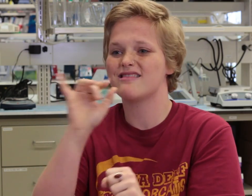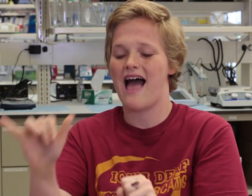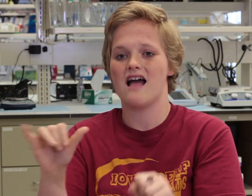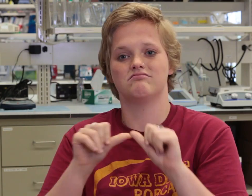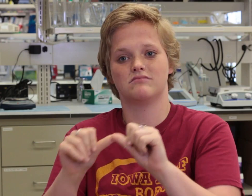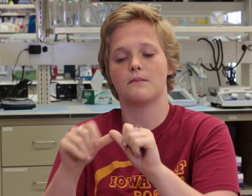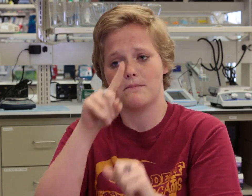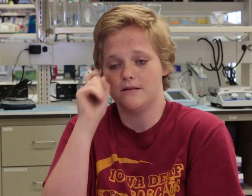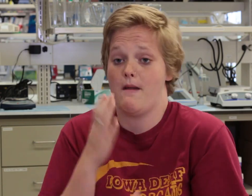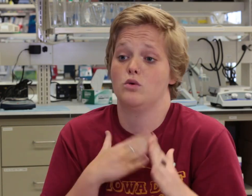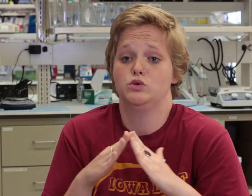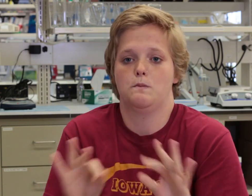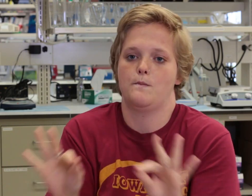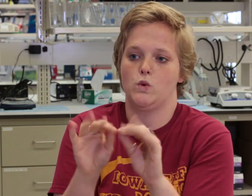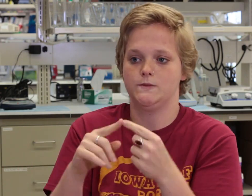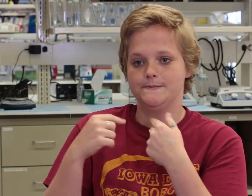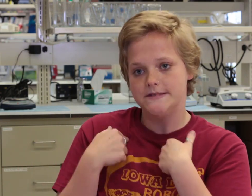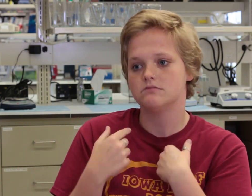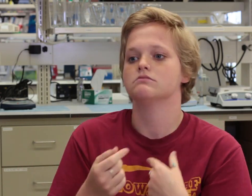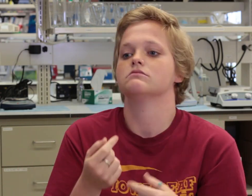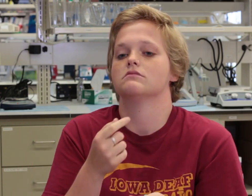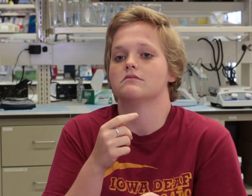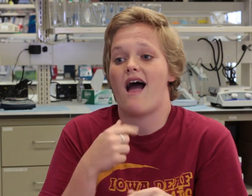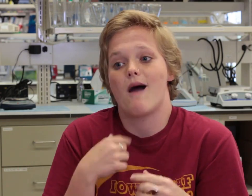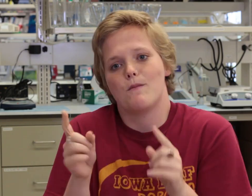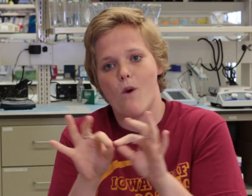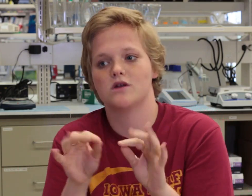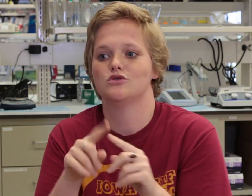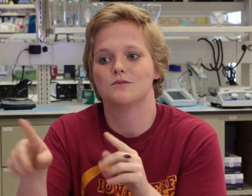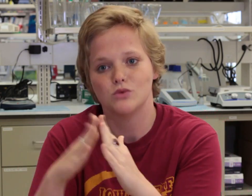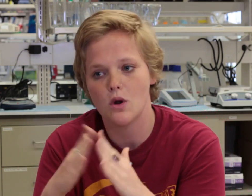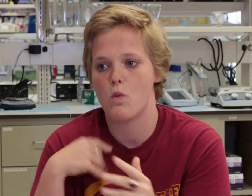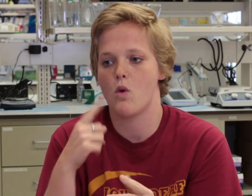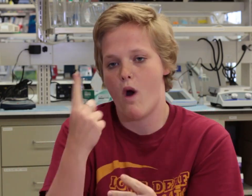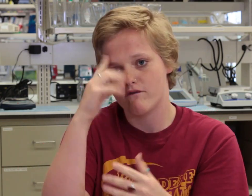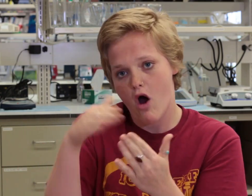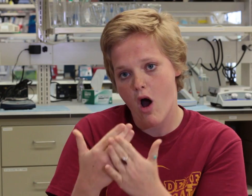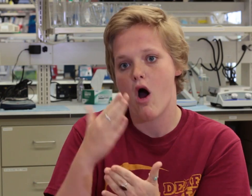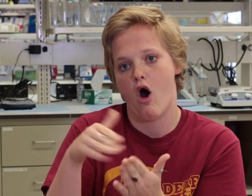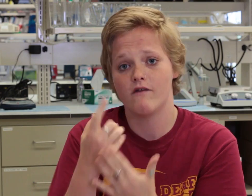more visual interpretation, because maintaining my community is important to me. And I’m important to the community,